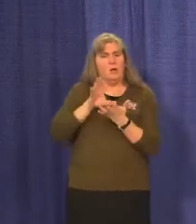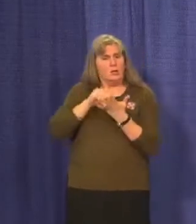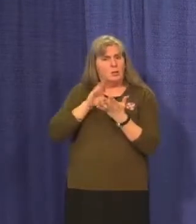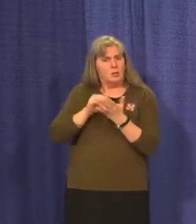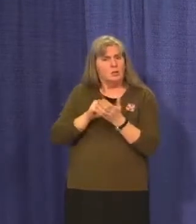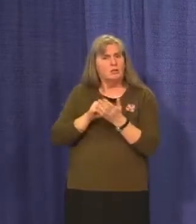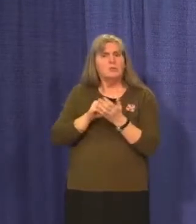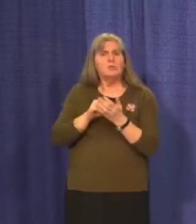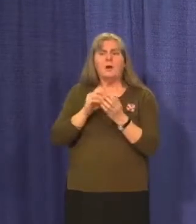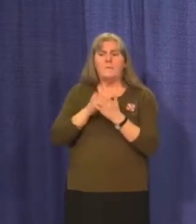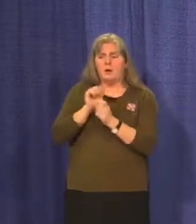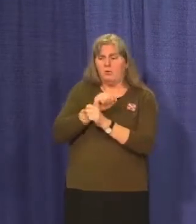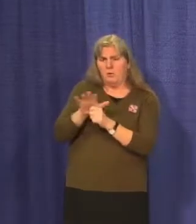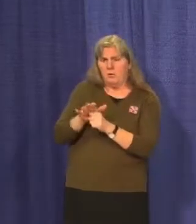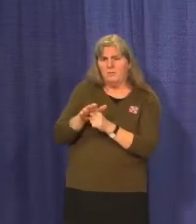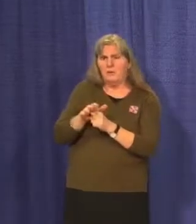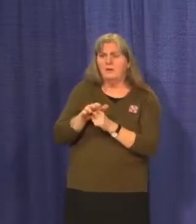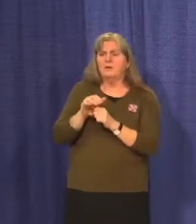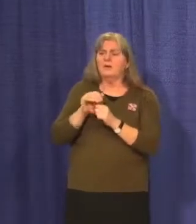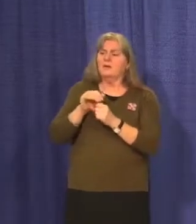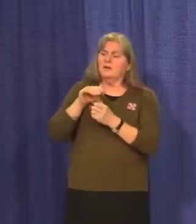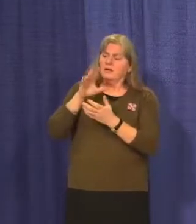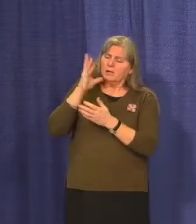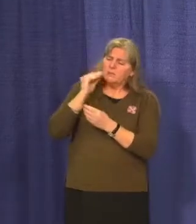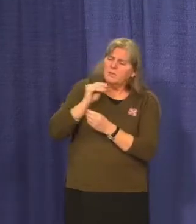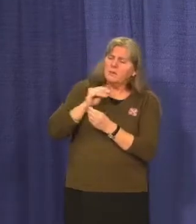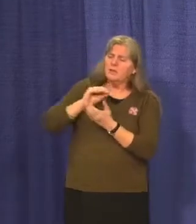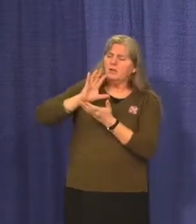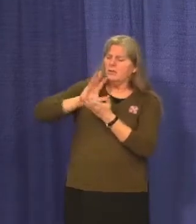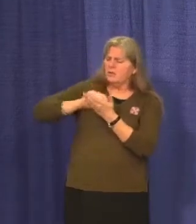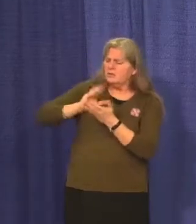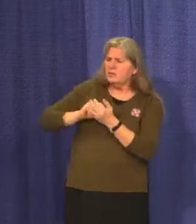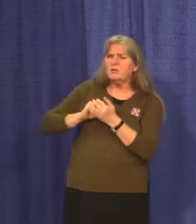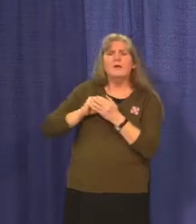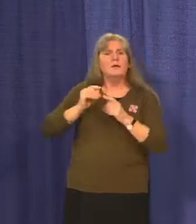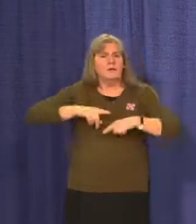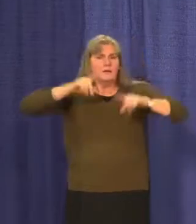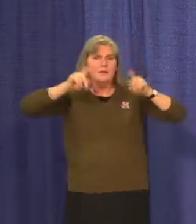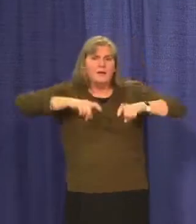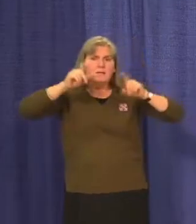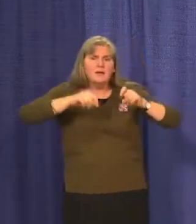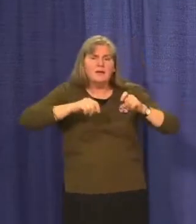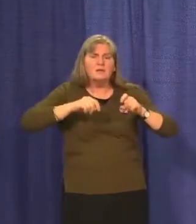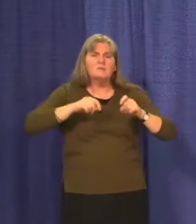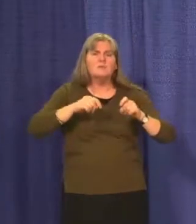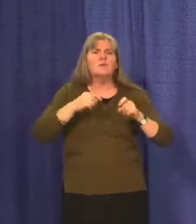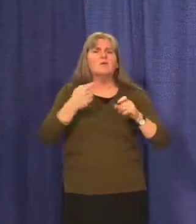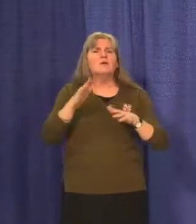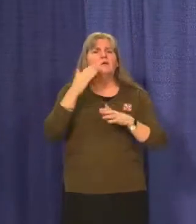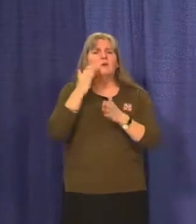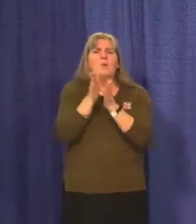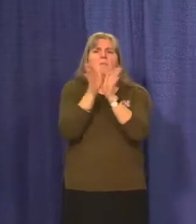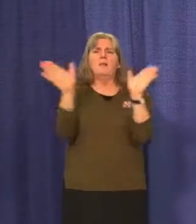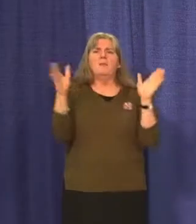We have experienced, we can test for it, we know what the public